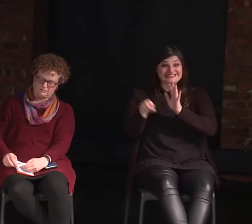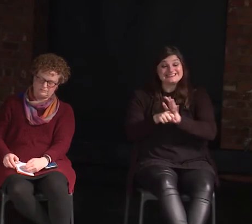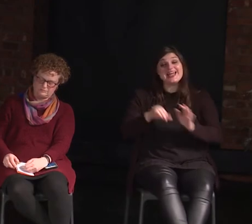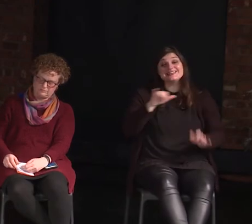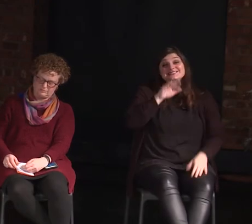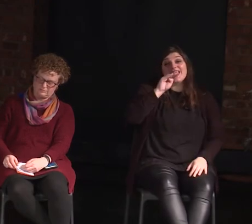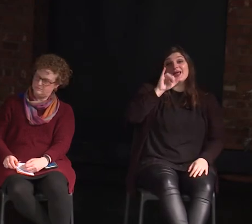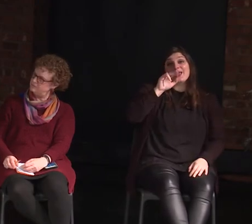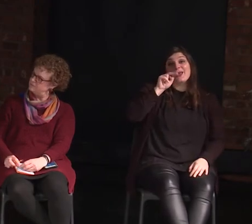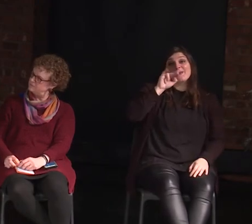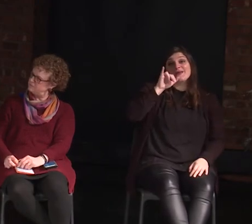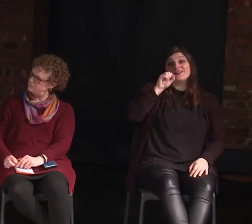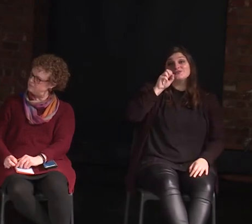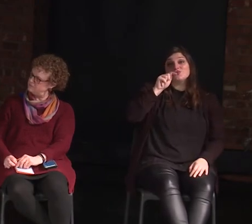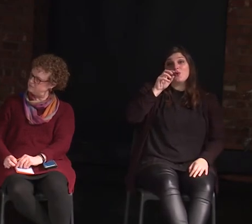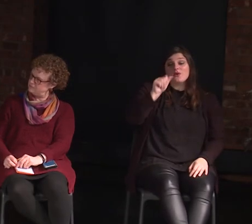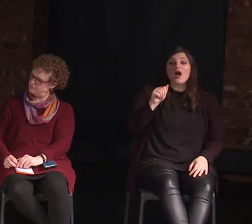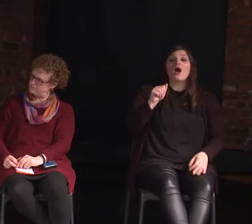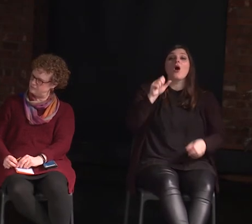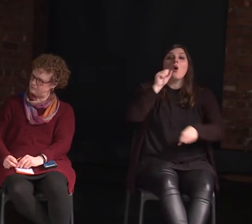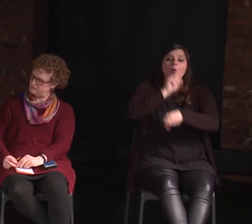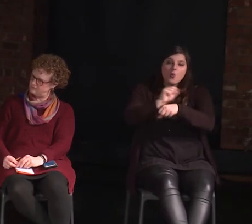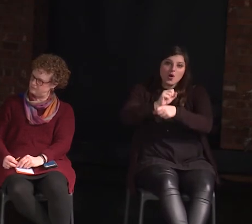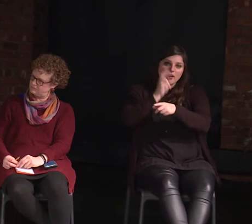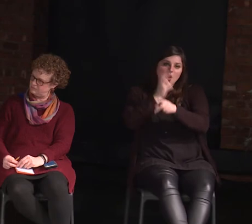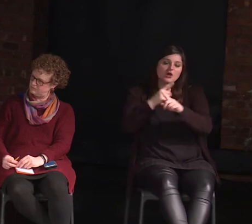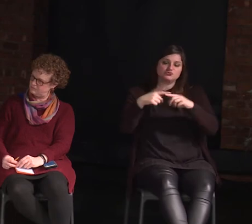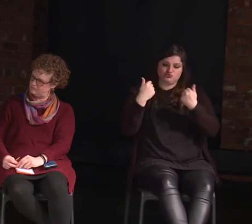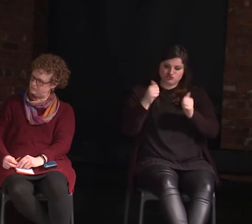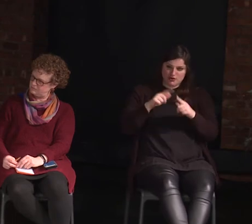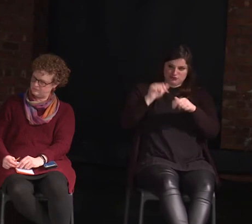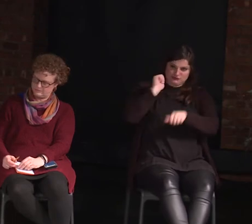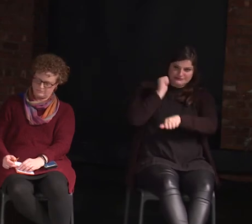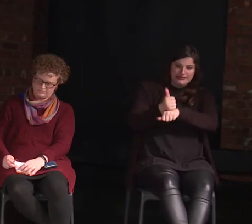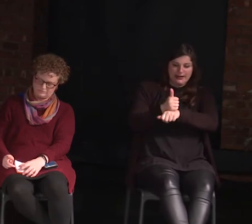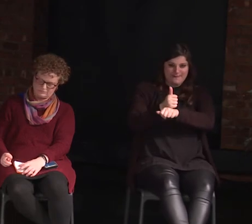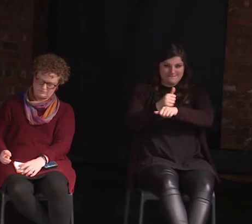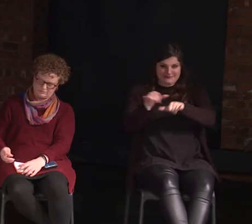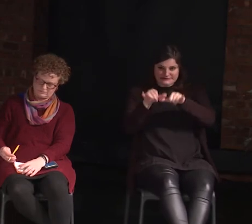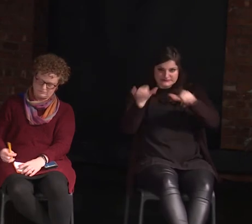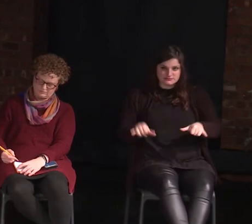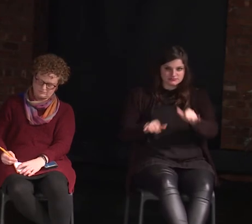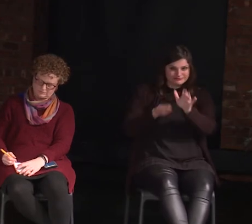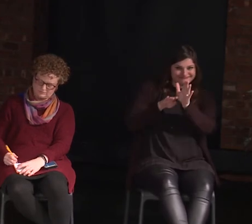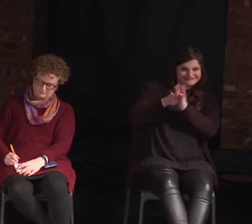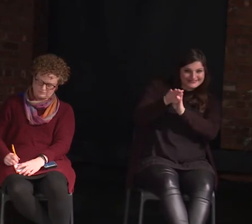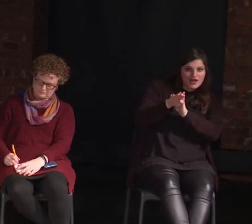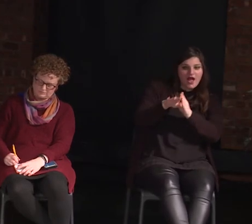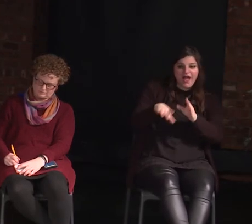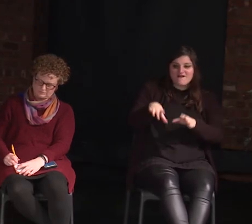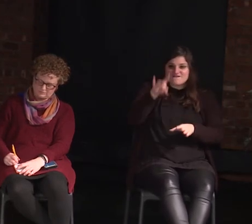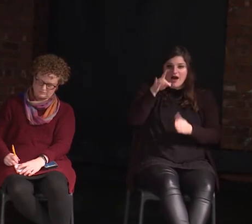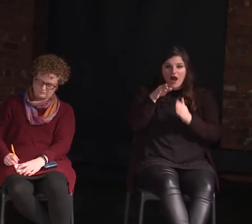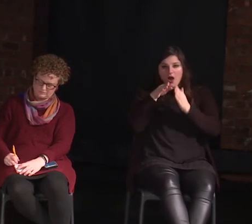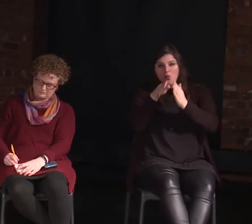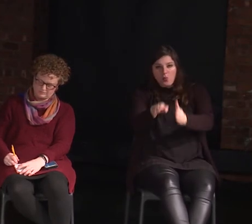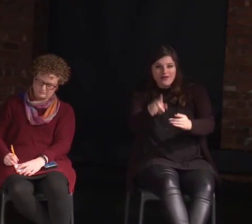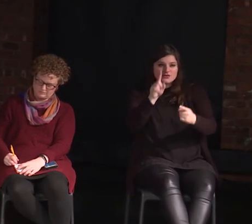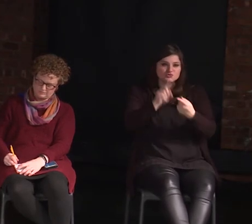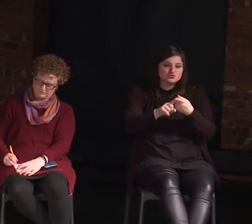help build progressive infrastructure to find ways to really support innovative practices